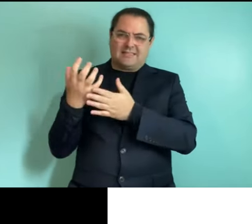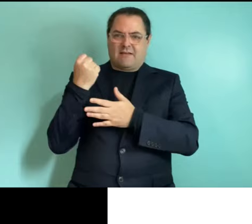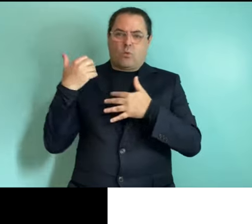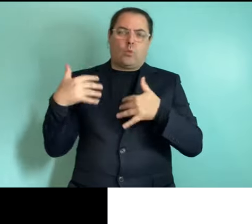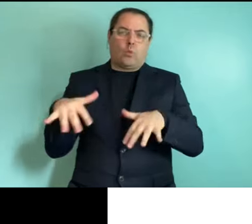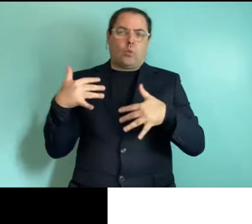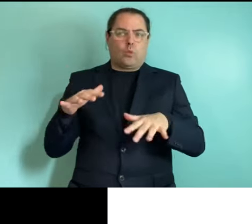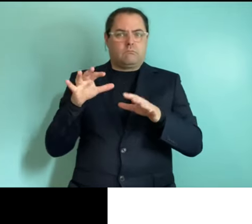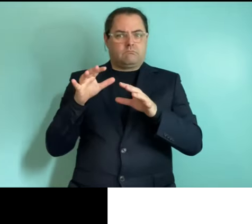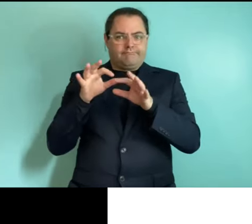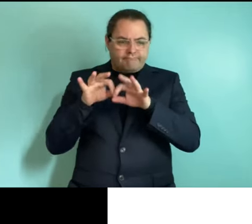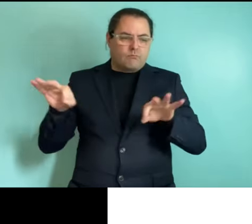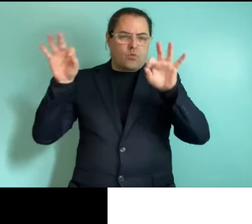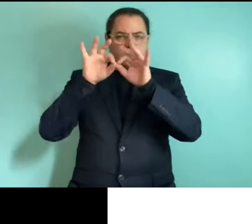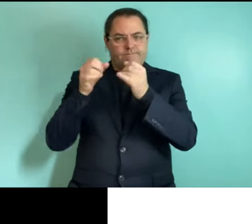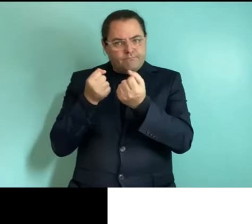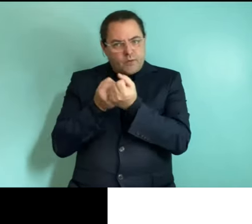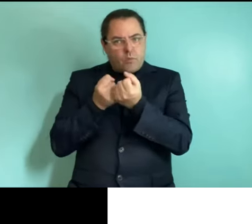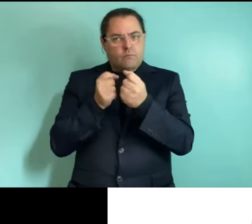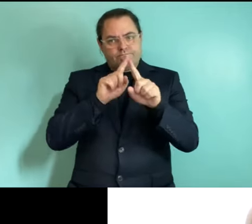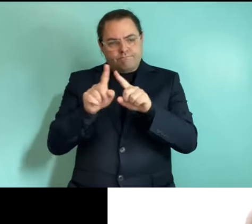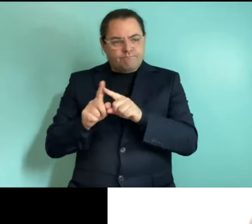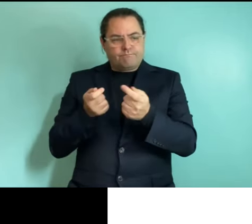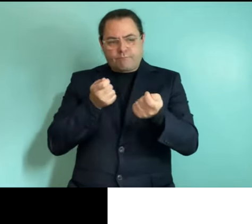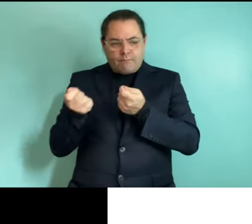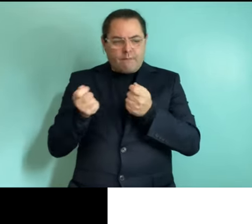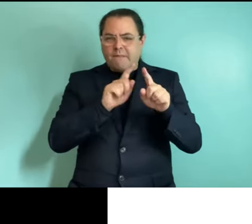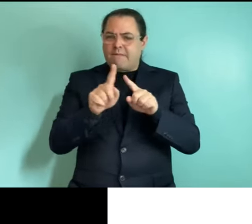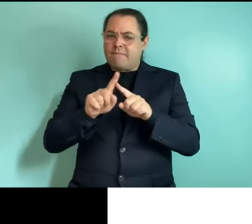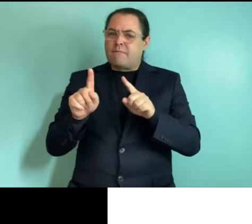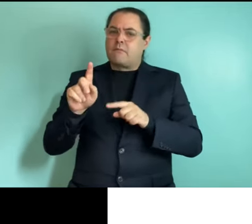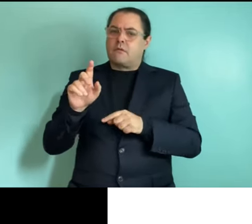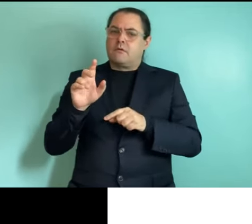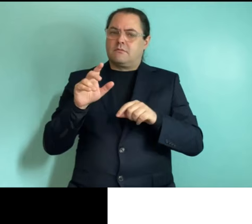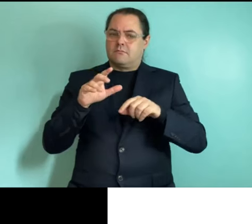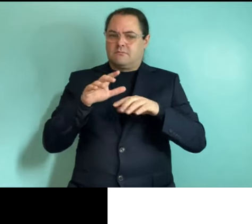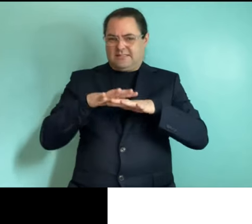support with setting up and running of National Business disability networks in Africa, and